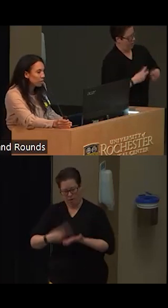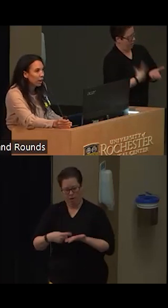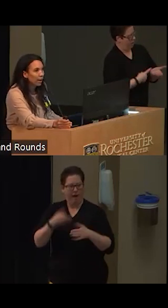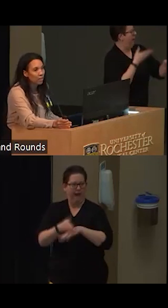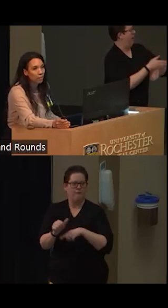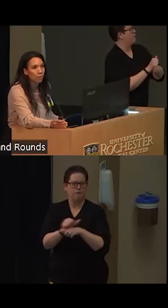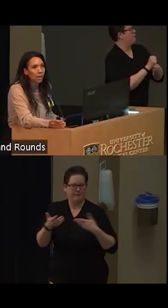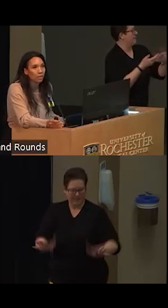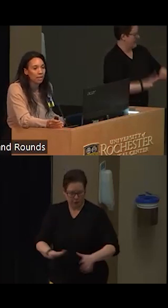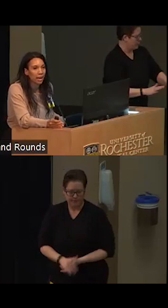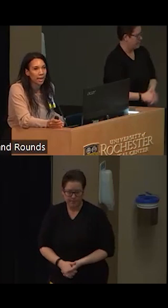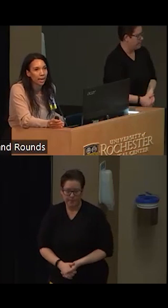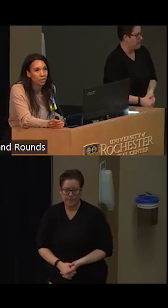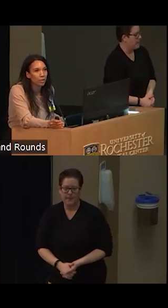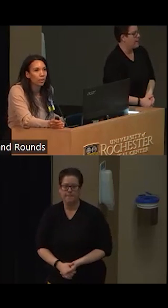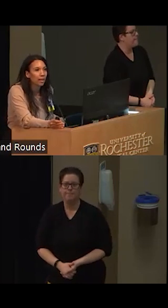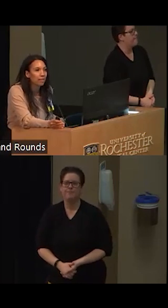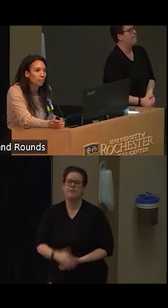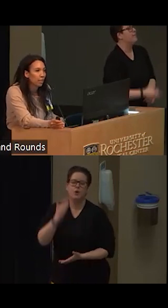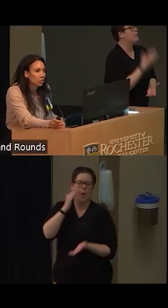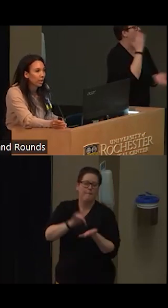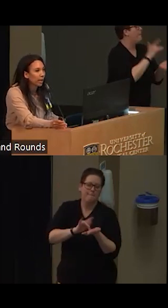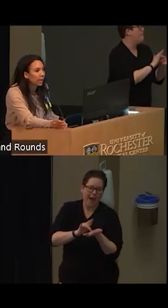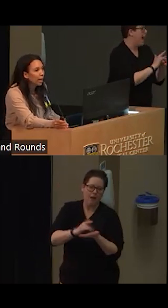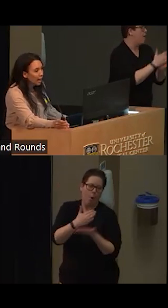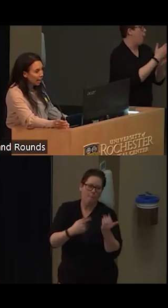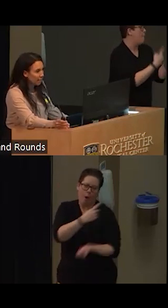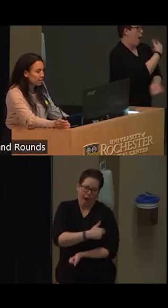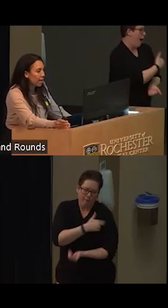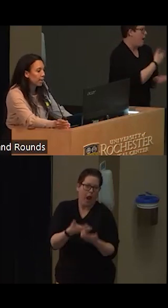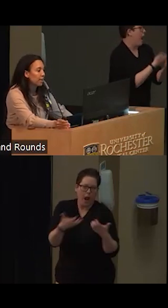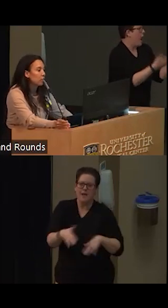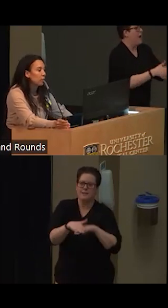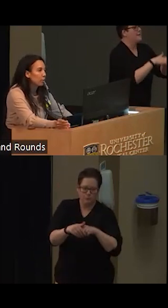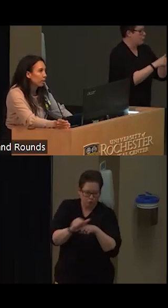now I came from the medical side and we do a lot of simulation training on that side and as we were